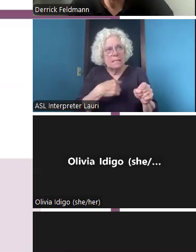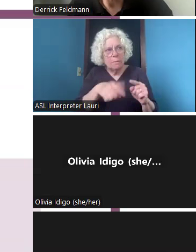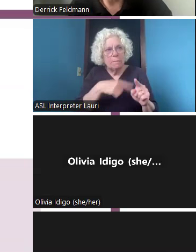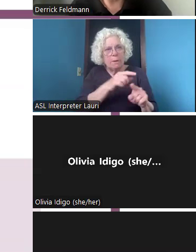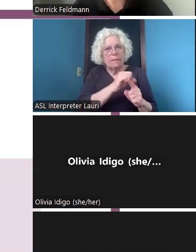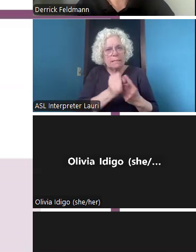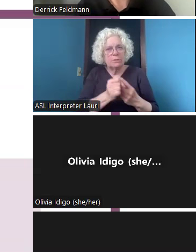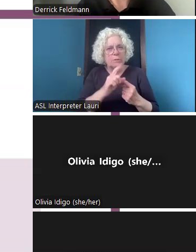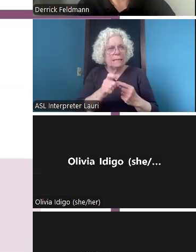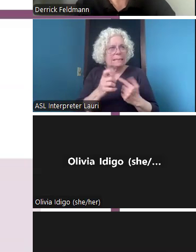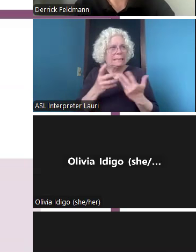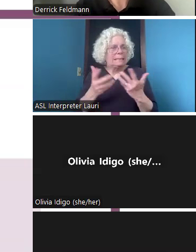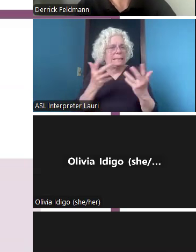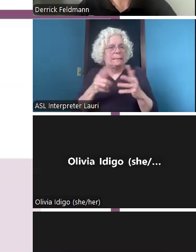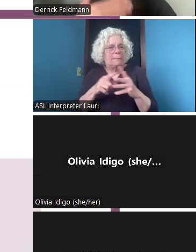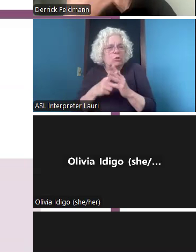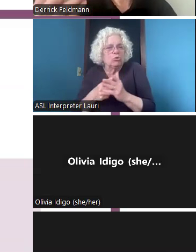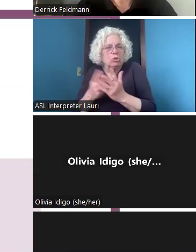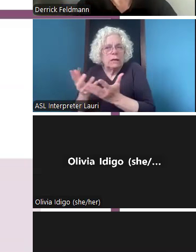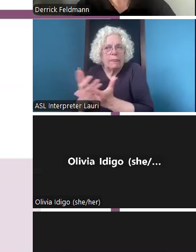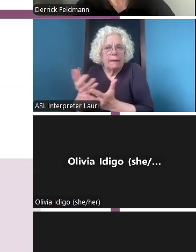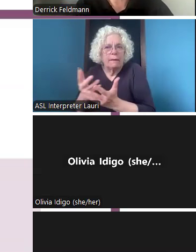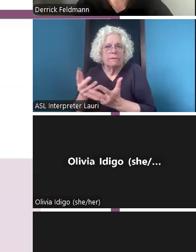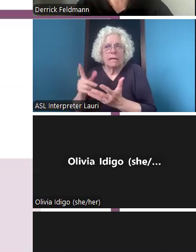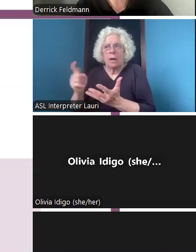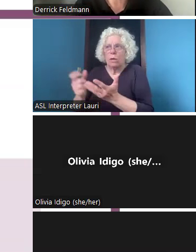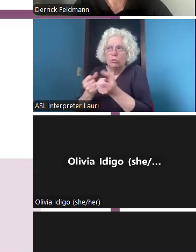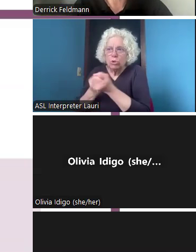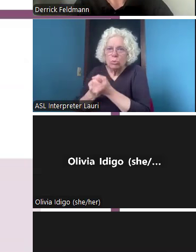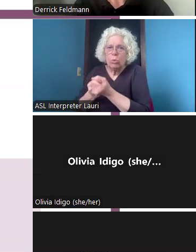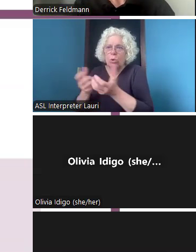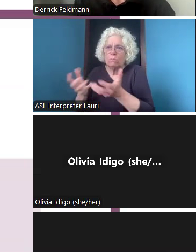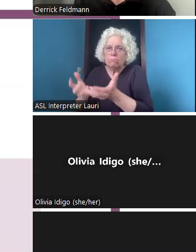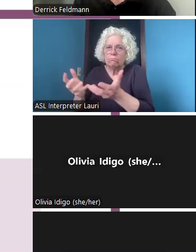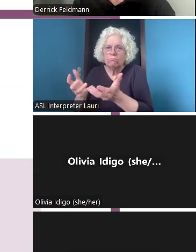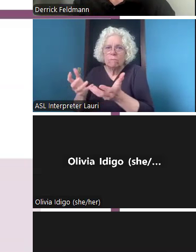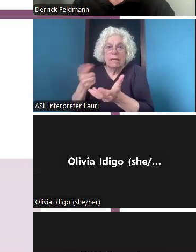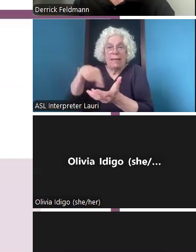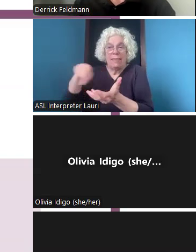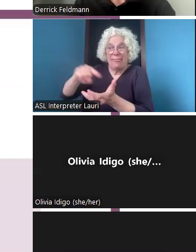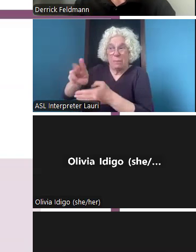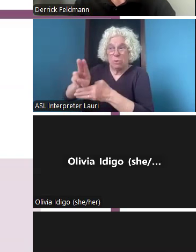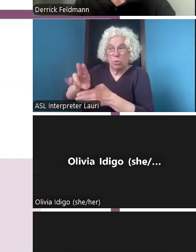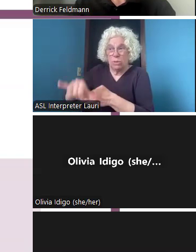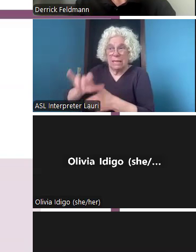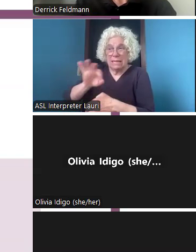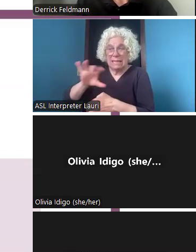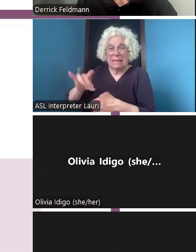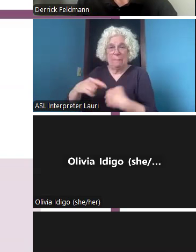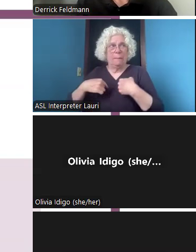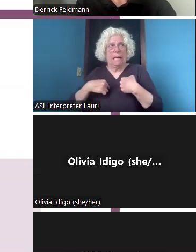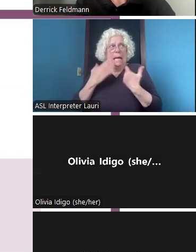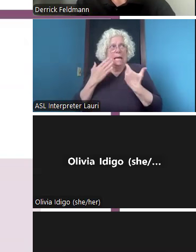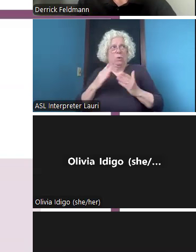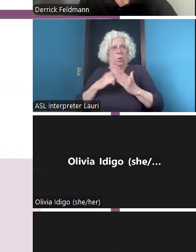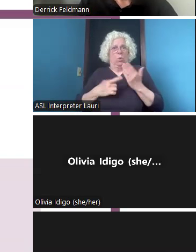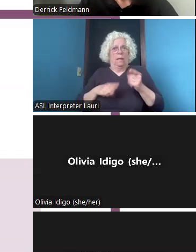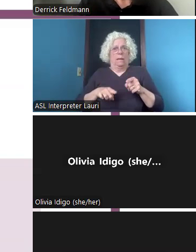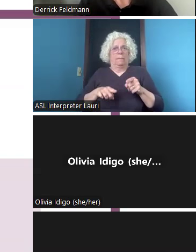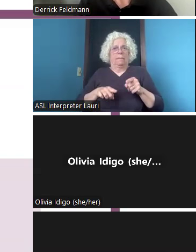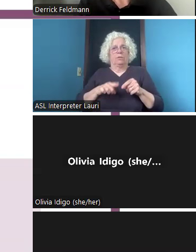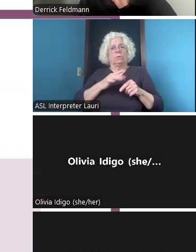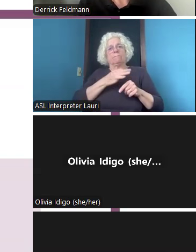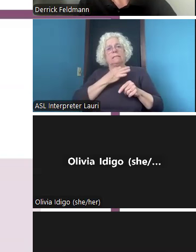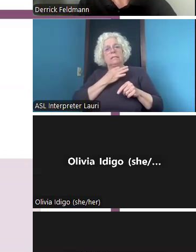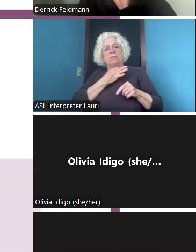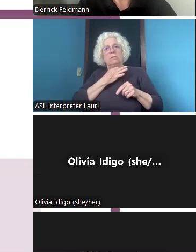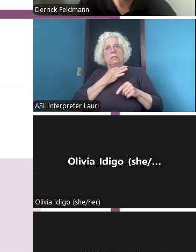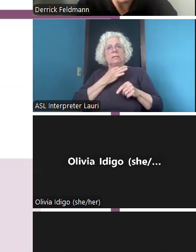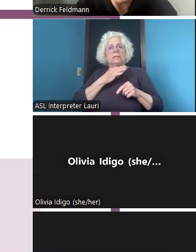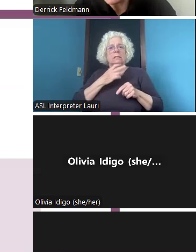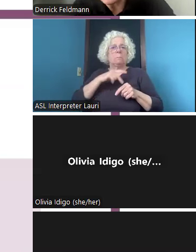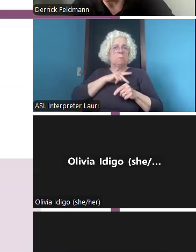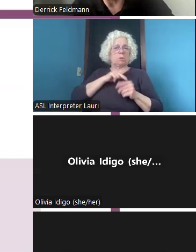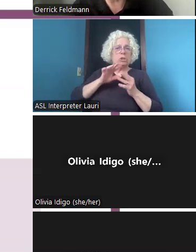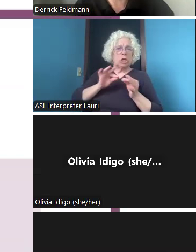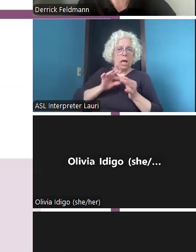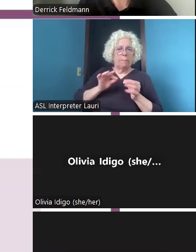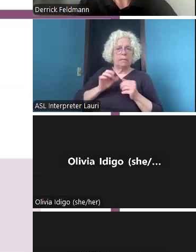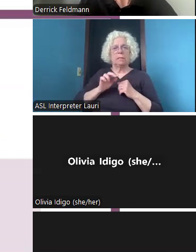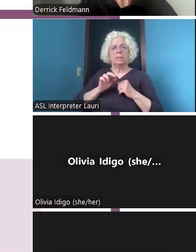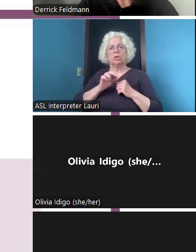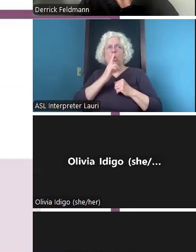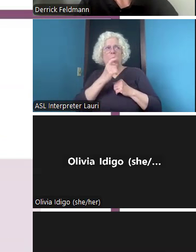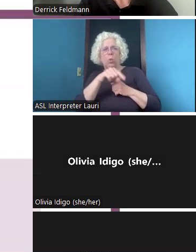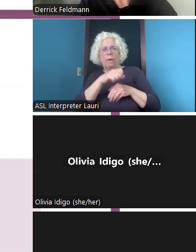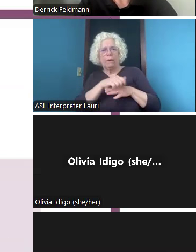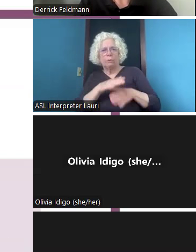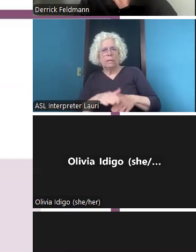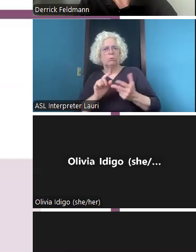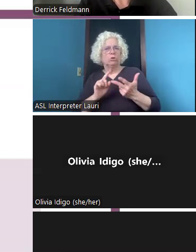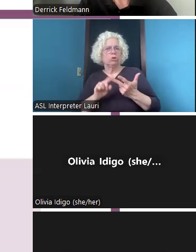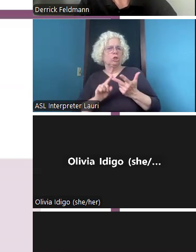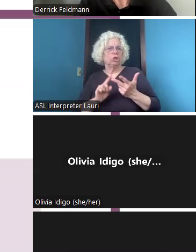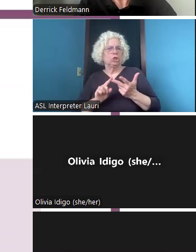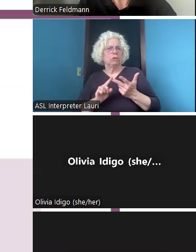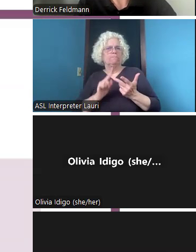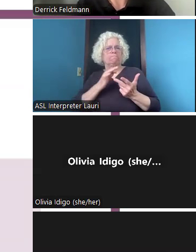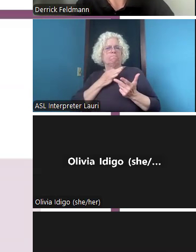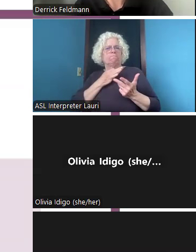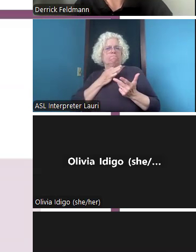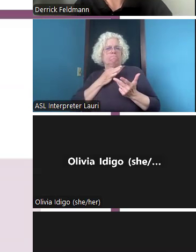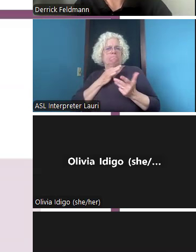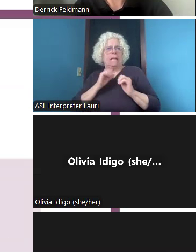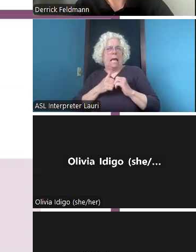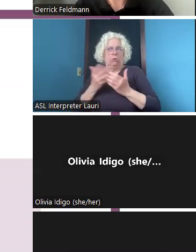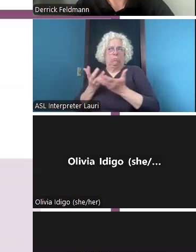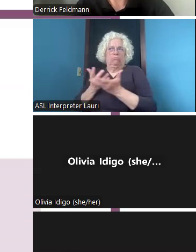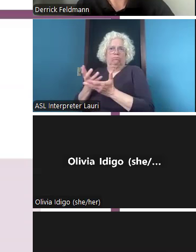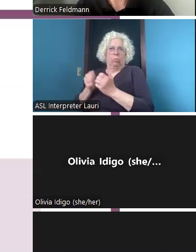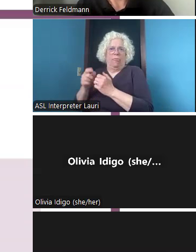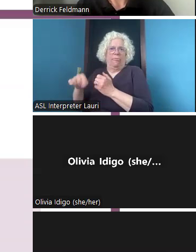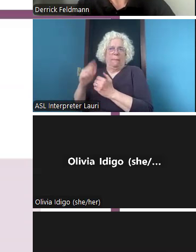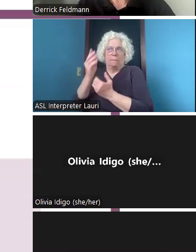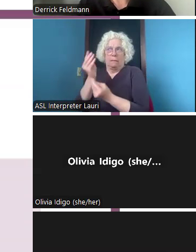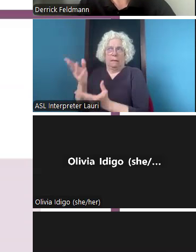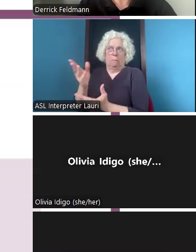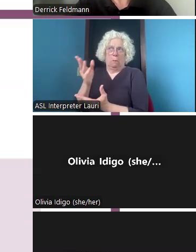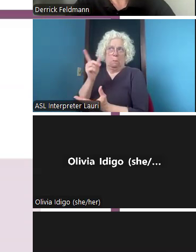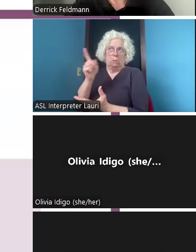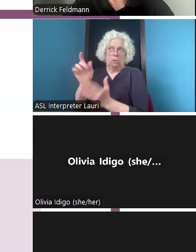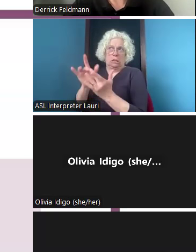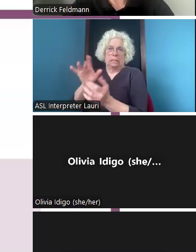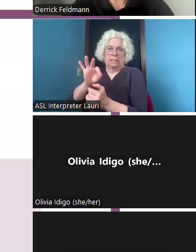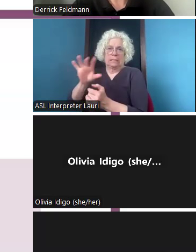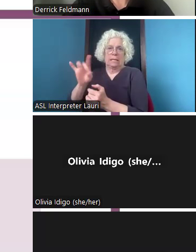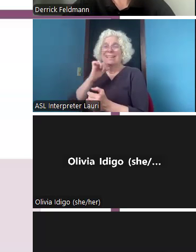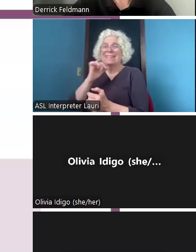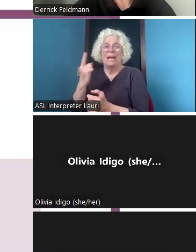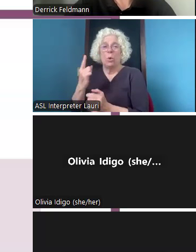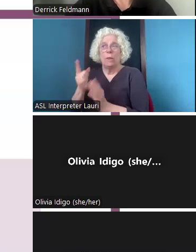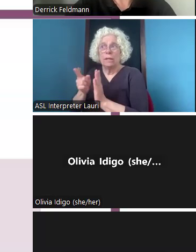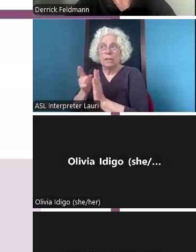So I would love to know those personal testimonials, know more about the trained counselors, and also just know about how to have this conversation with my loved one too.